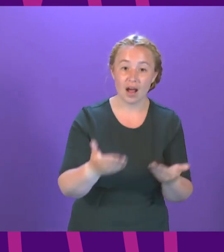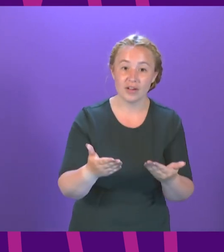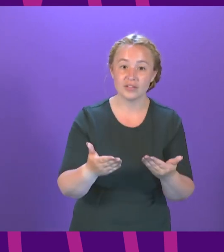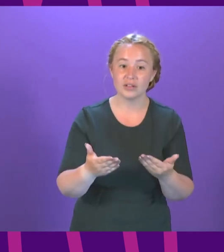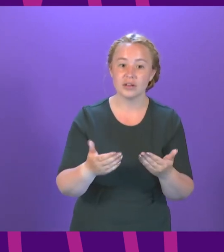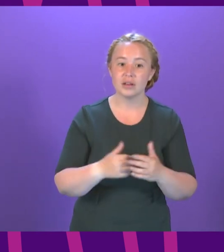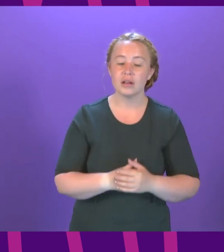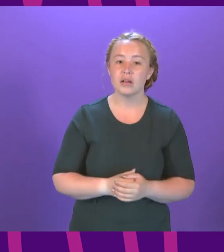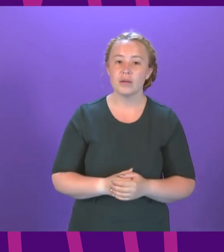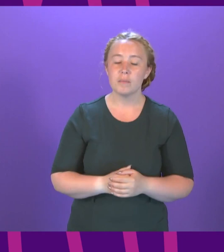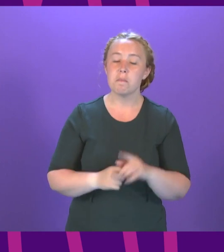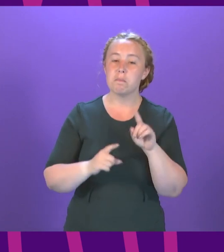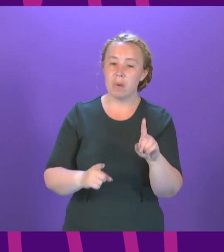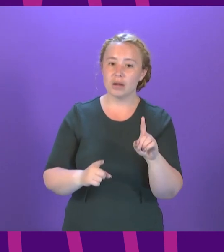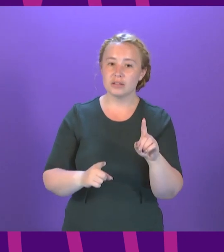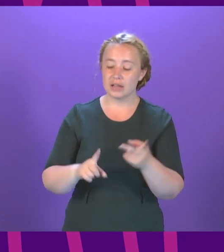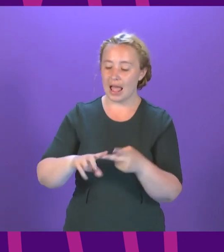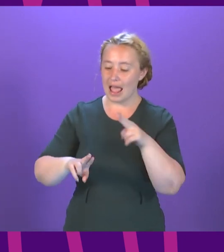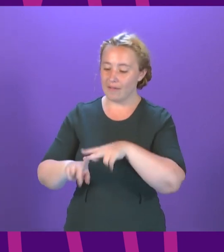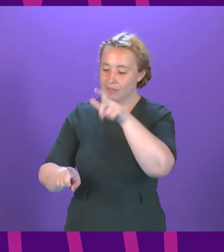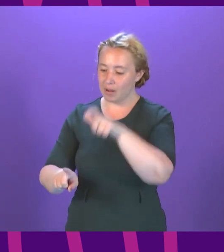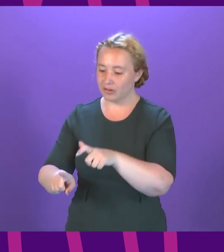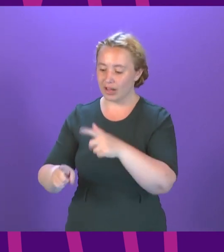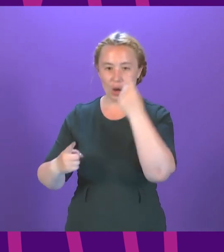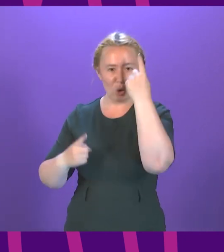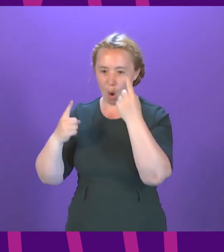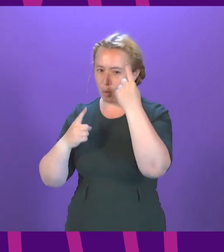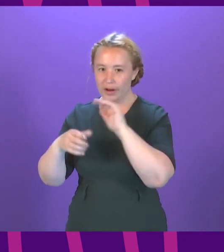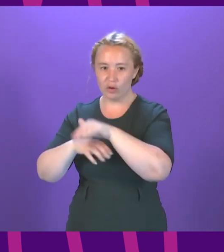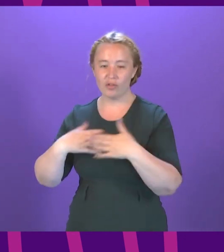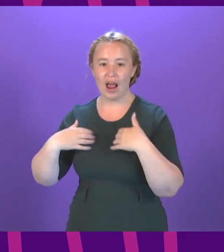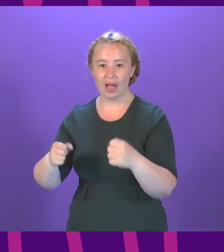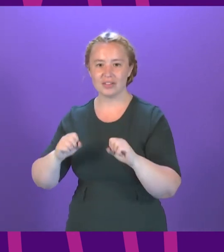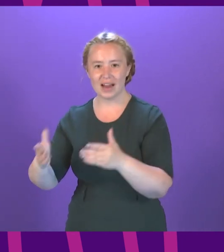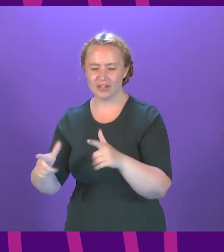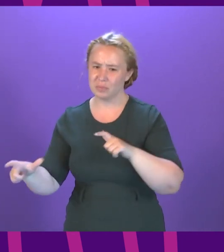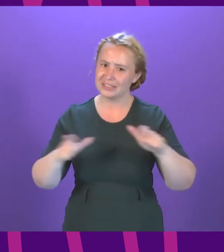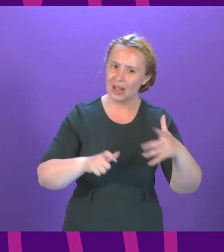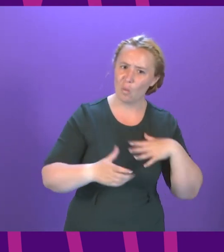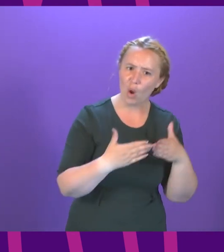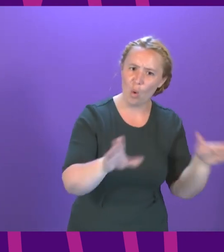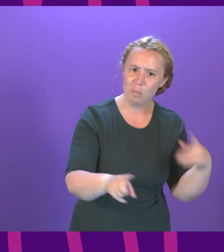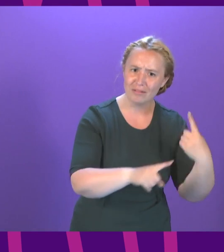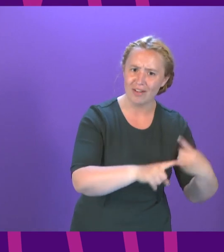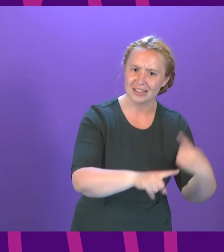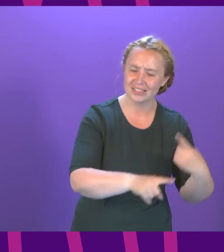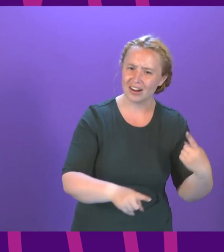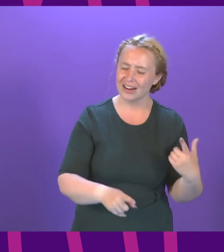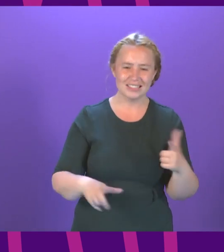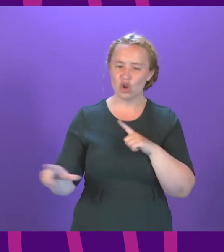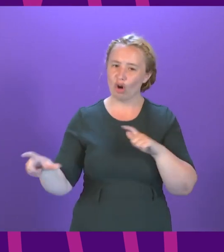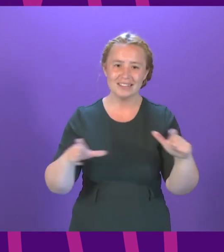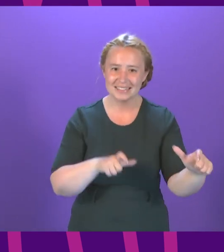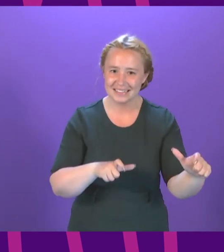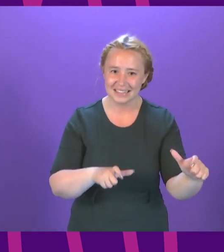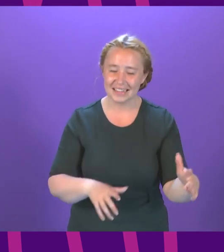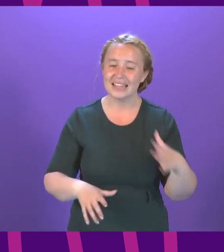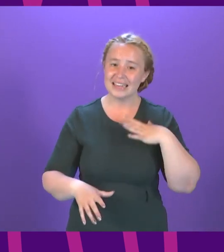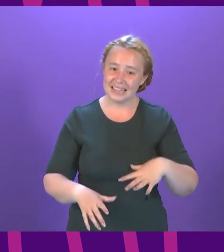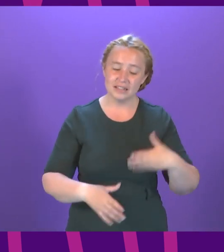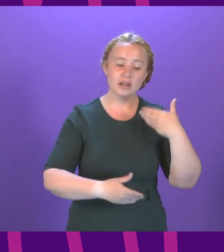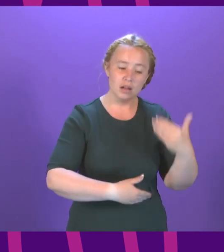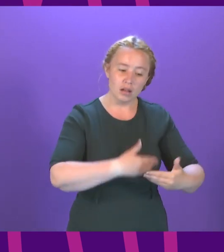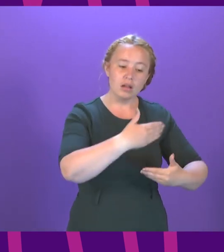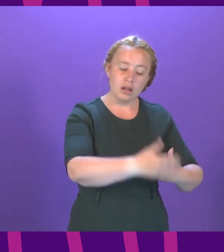while arguing for a faster opening-up from Covid restrictions. I ask people to bear that in mind.